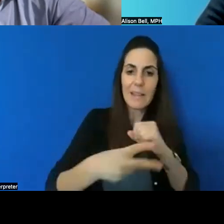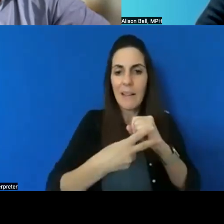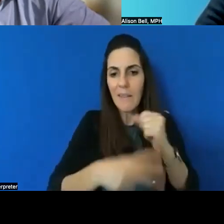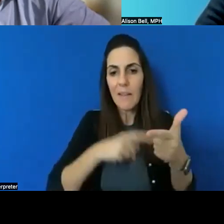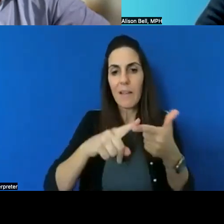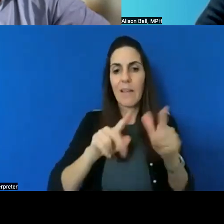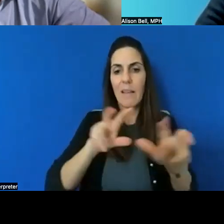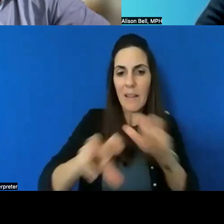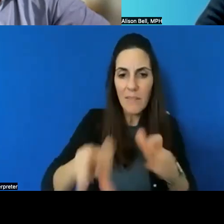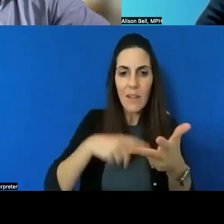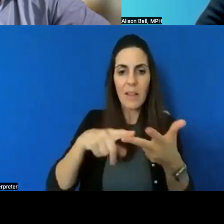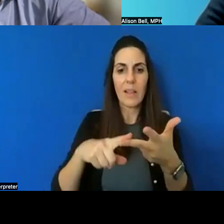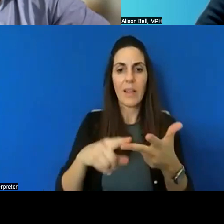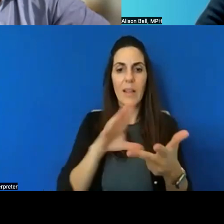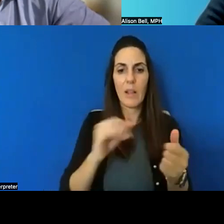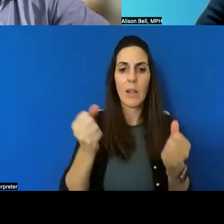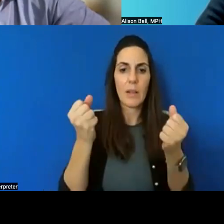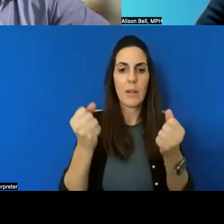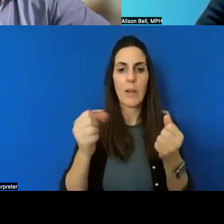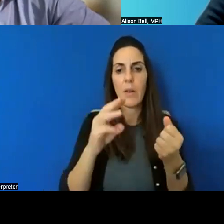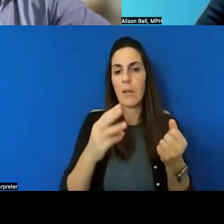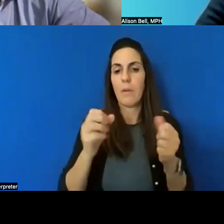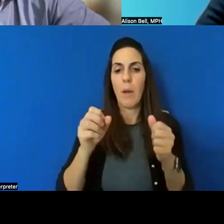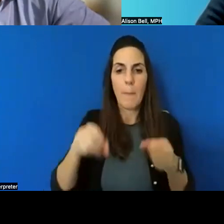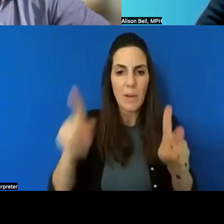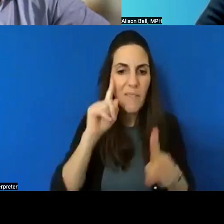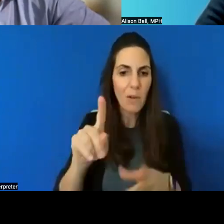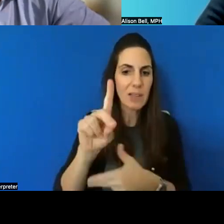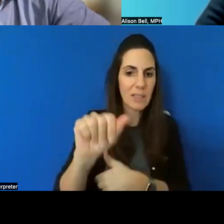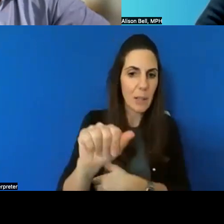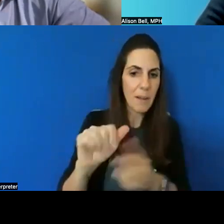opportunities for the disability community plan for the future with thirdparty Special Needs Trust